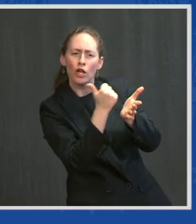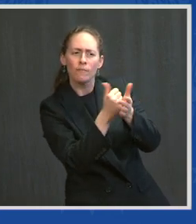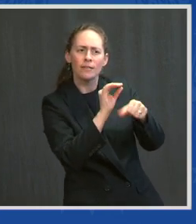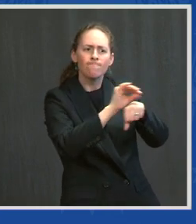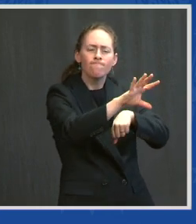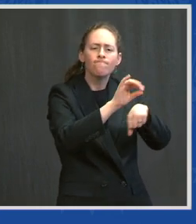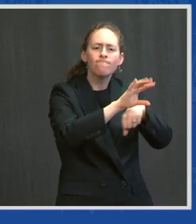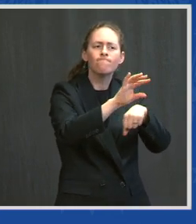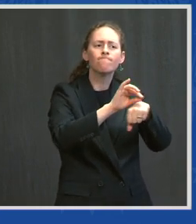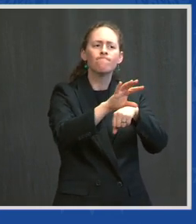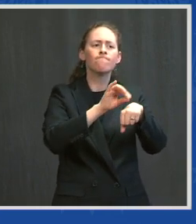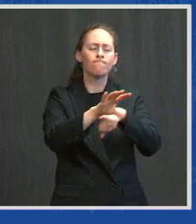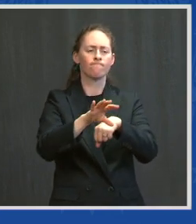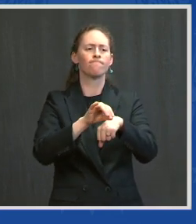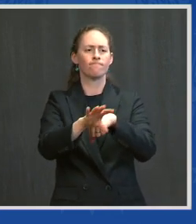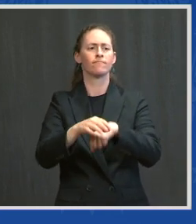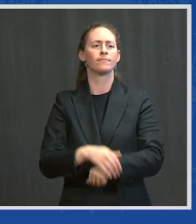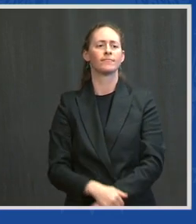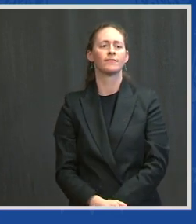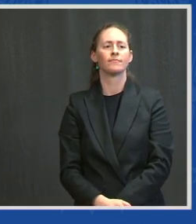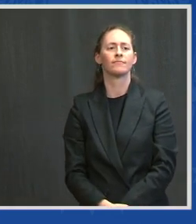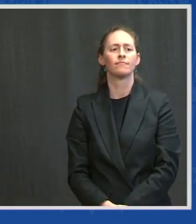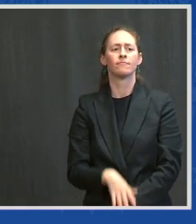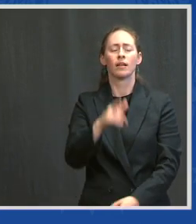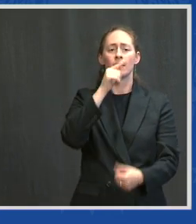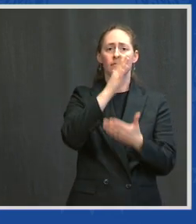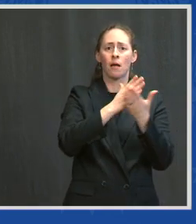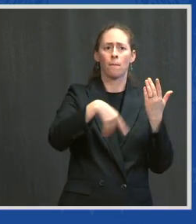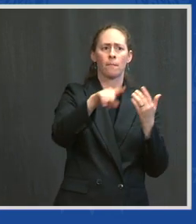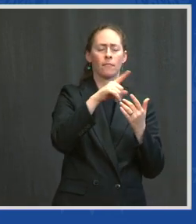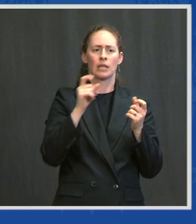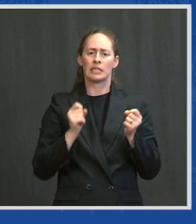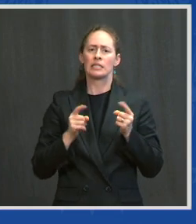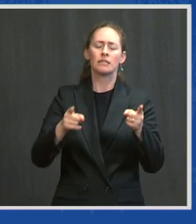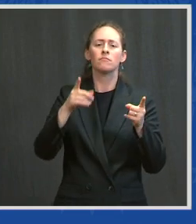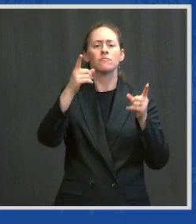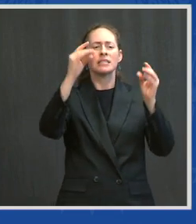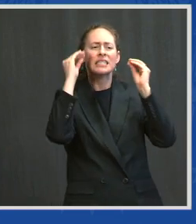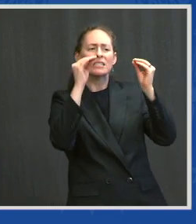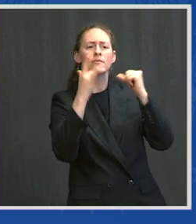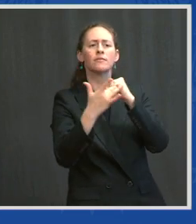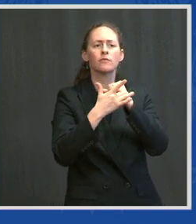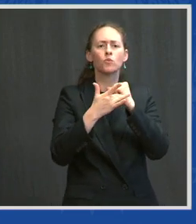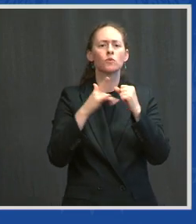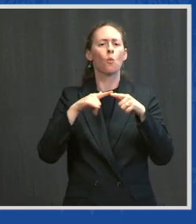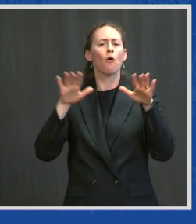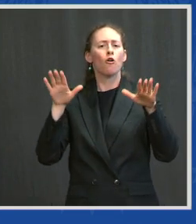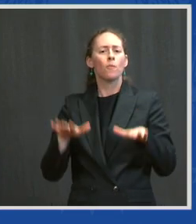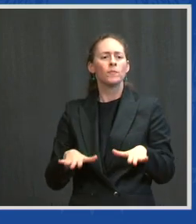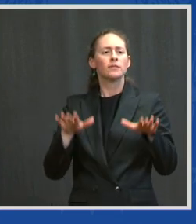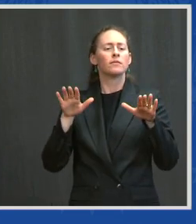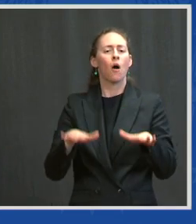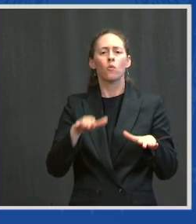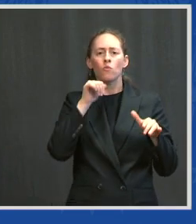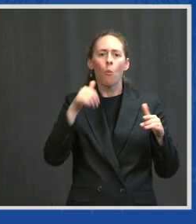rather than following through on the violence. It puts them in -- he -- puts them in paid jobs to change their trajectory.